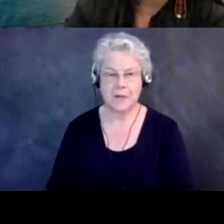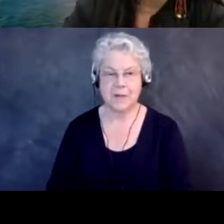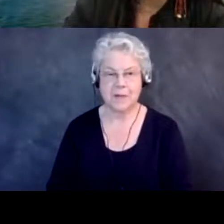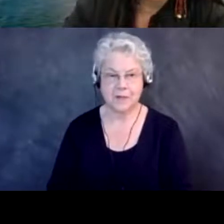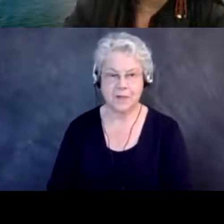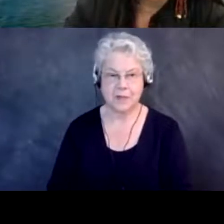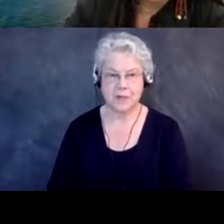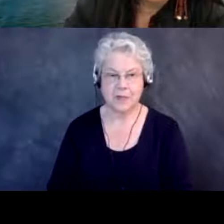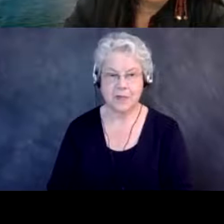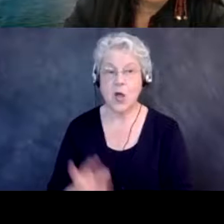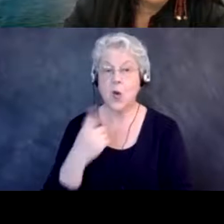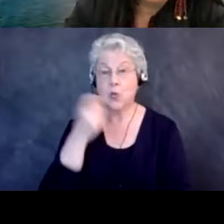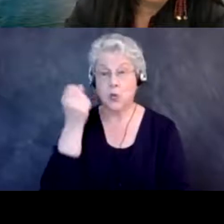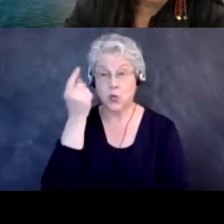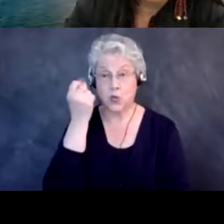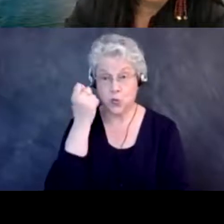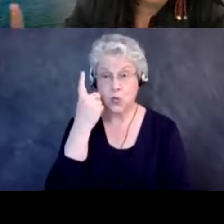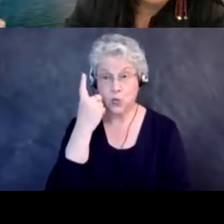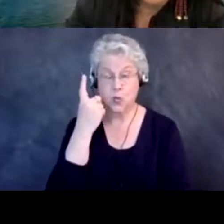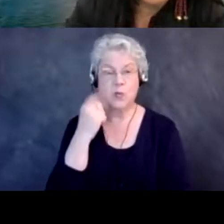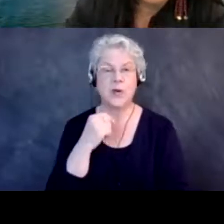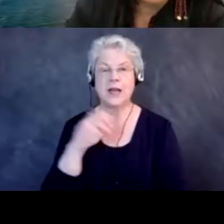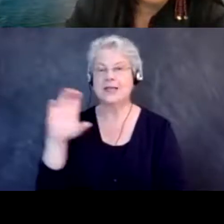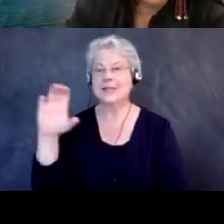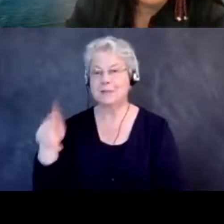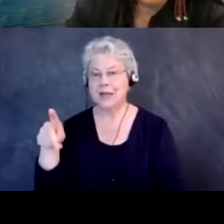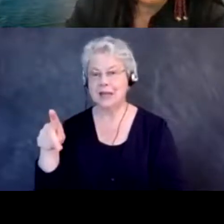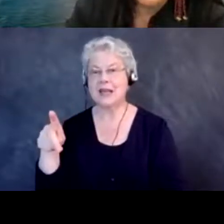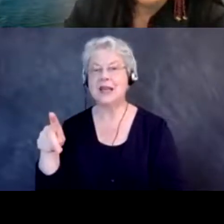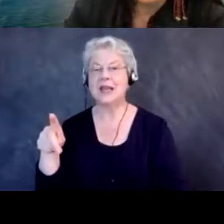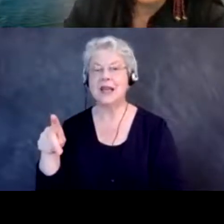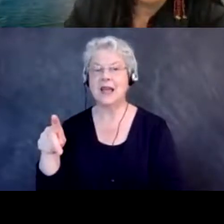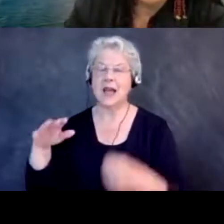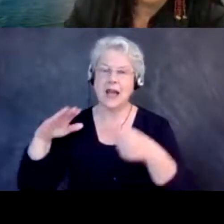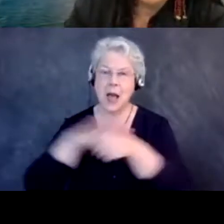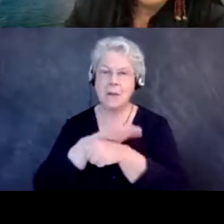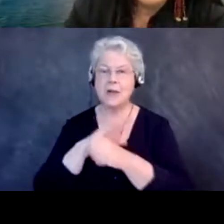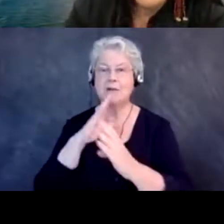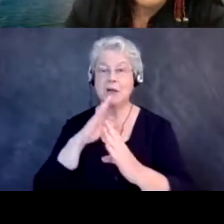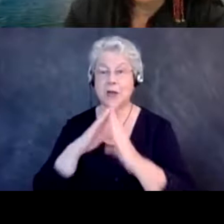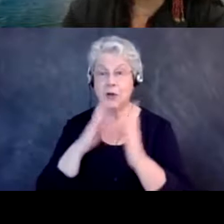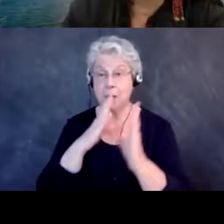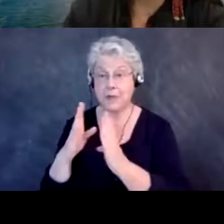So, we realized that CCP is comprehensive community planning. It's how we live. It